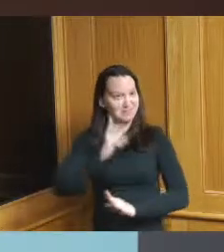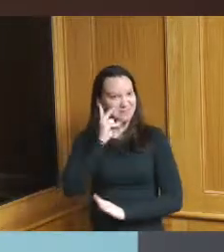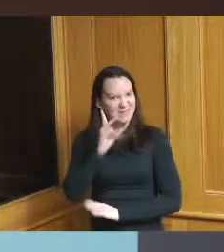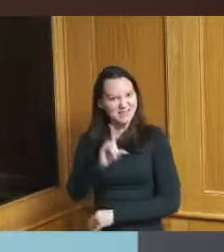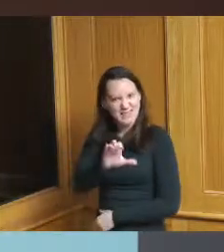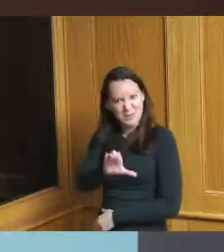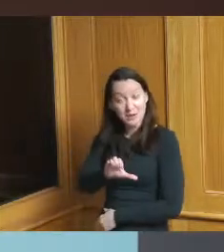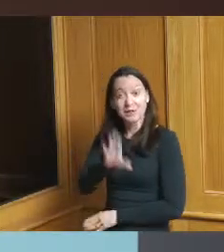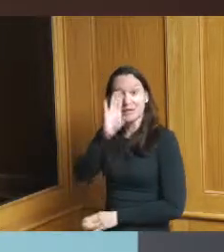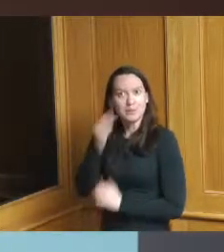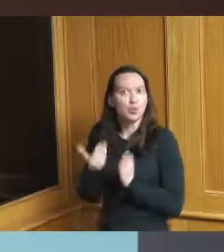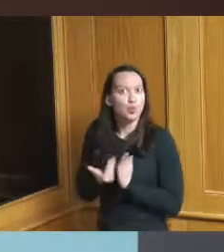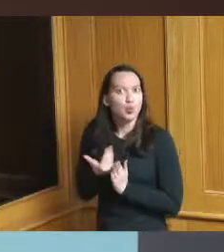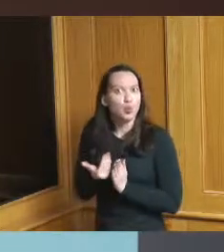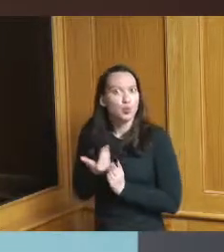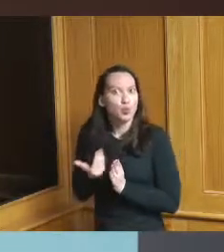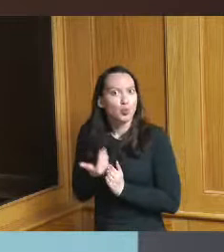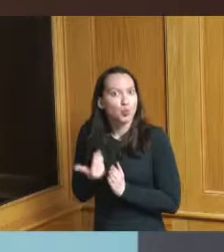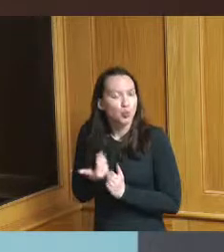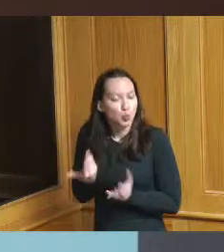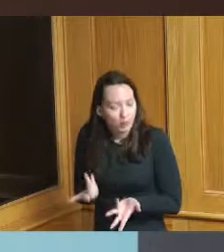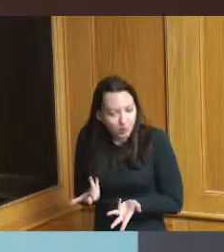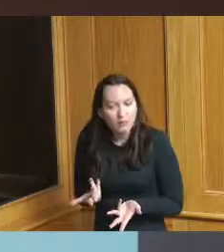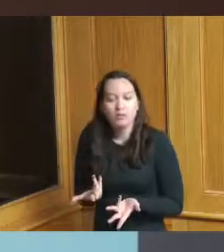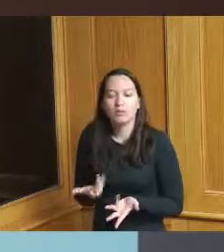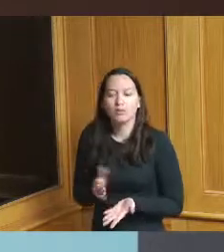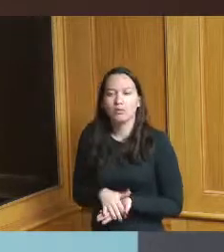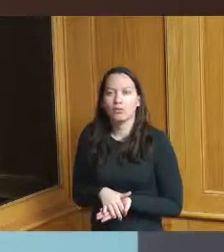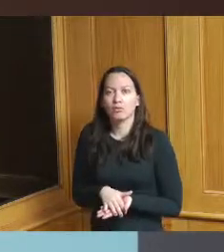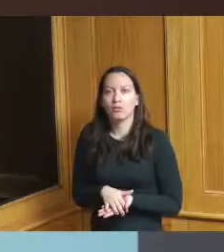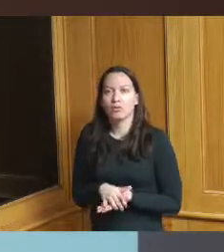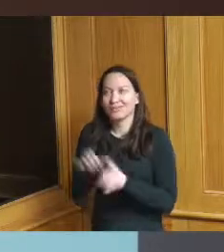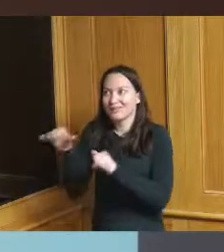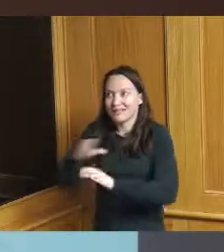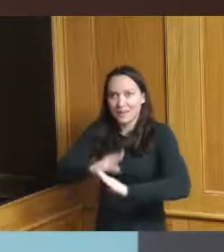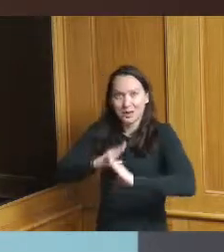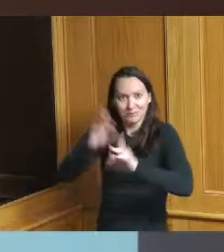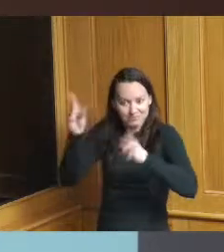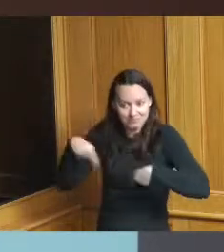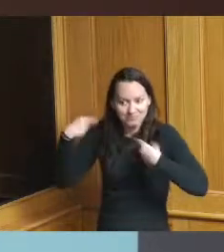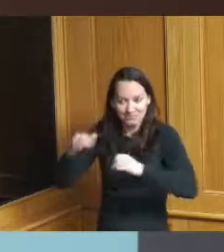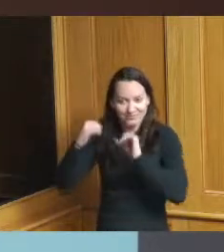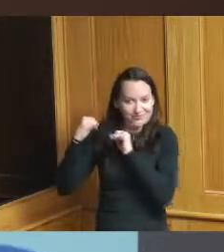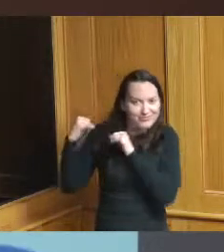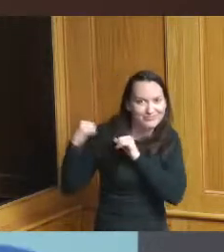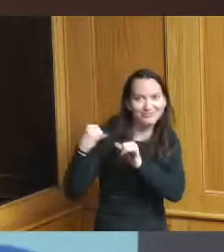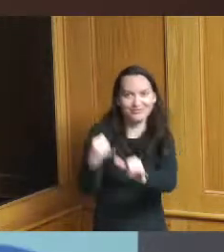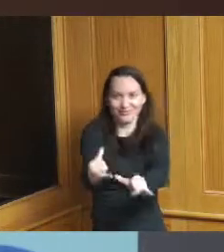was new right nobody knew anything are the same barriers that we have today where people are